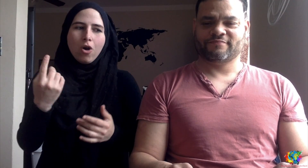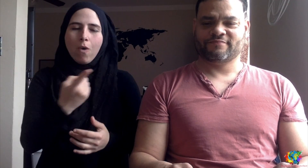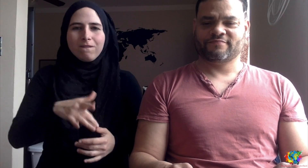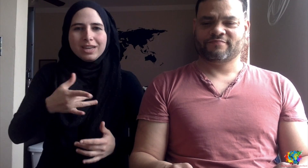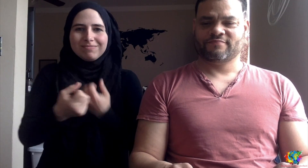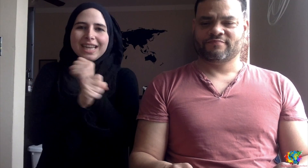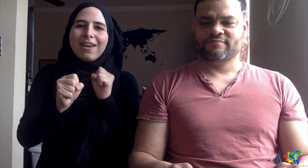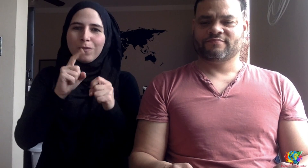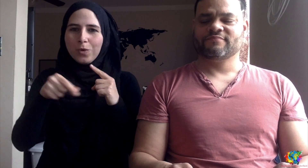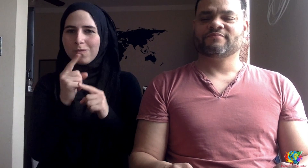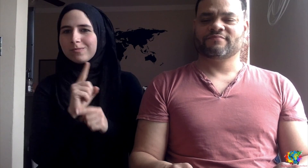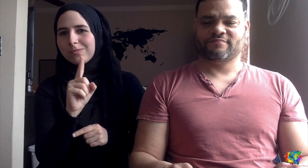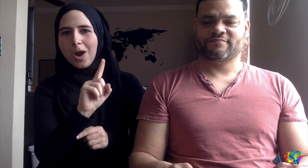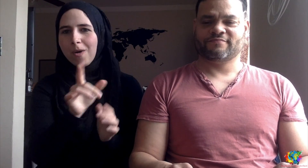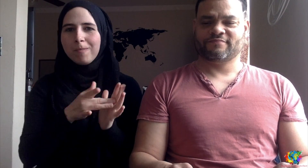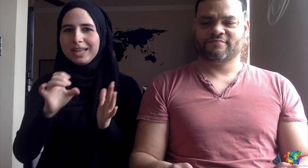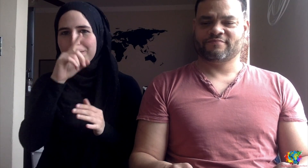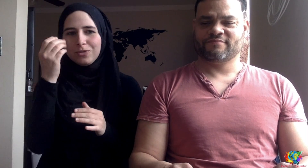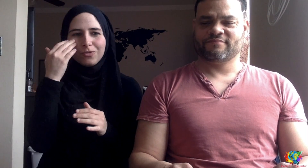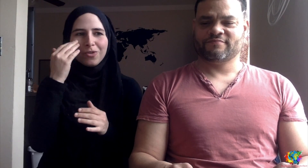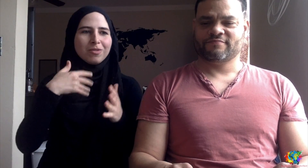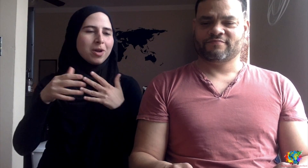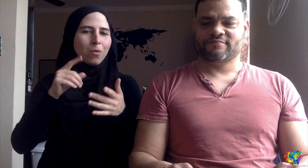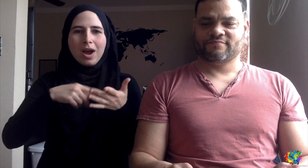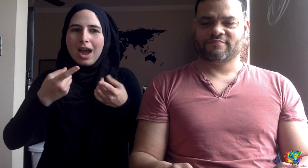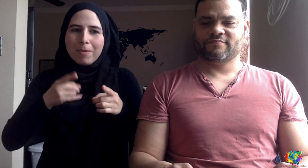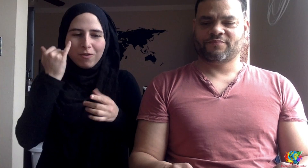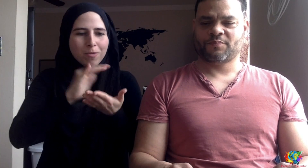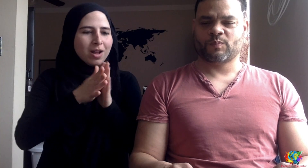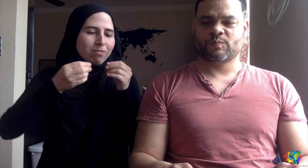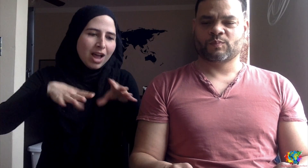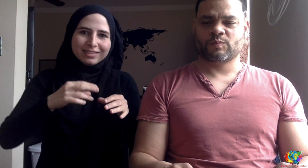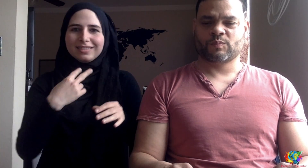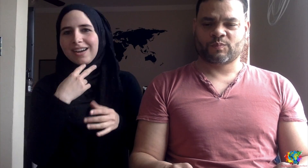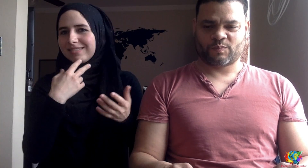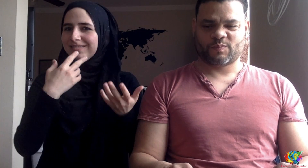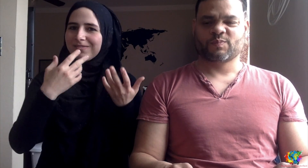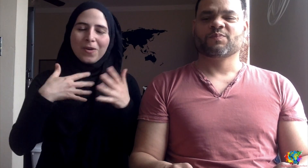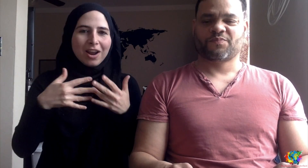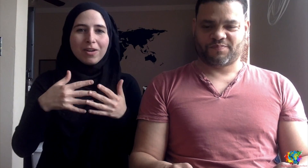Zee: So you'll always feel safe when walking through Middle East because no matter what happen, if you become lost, stuck or whatever